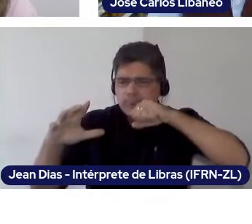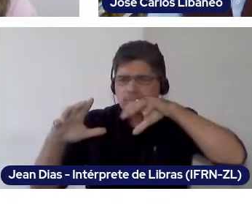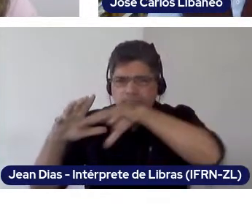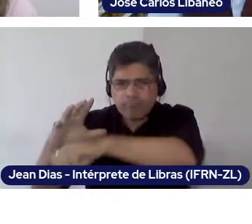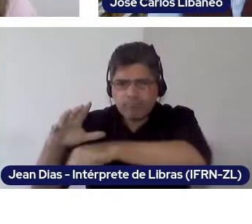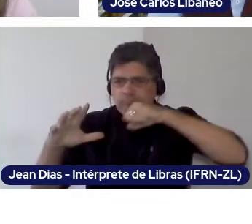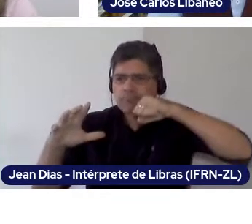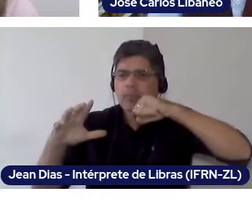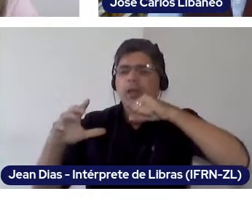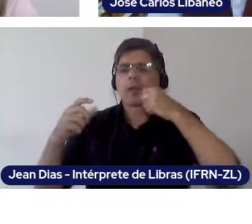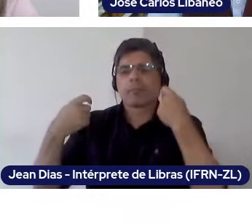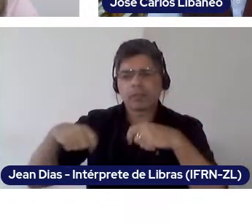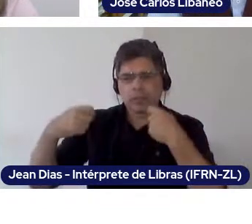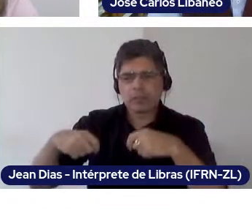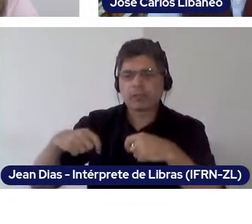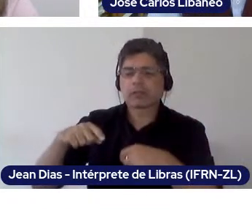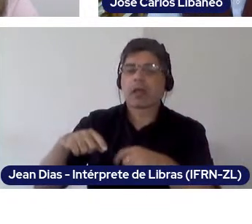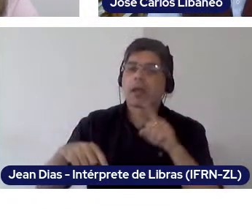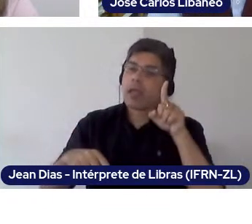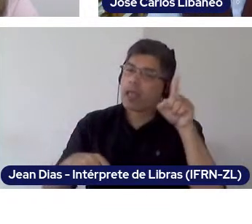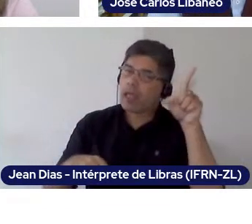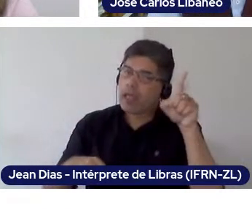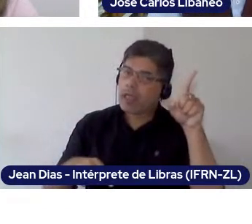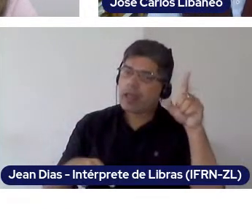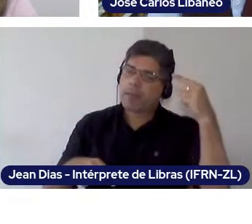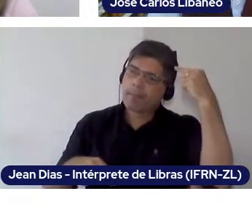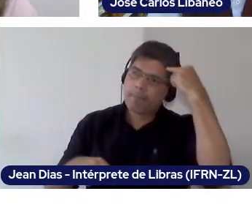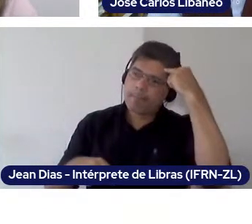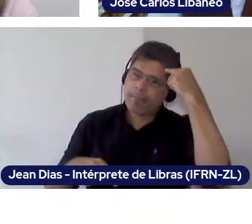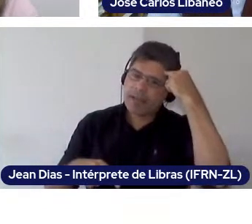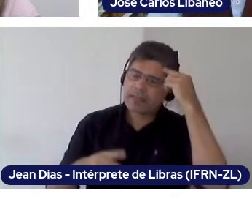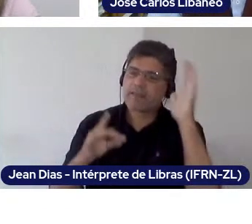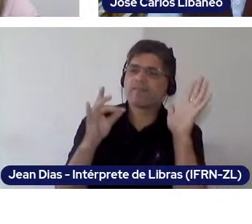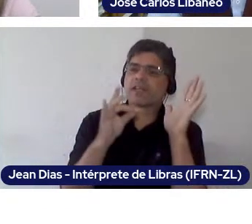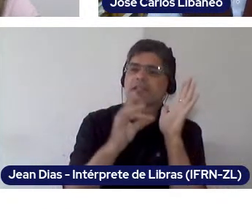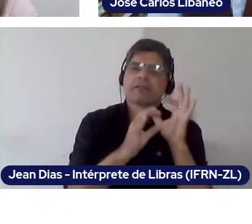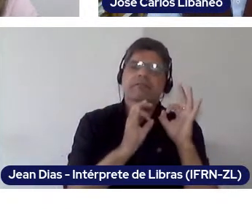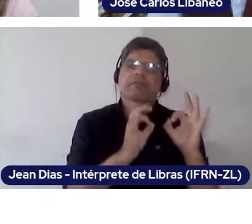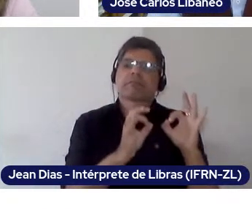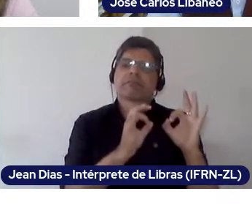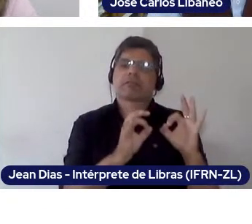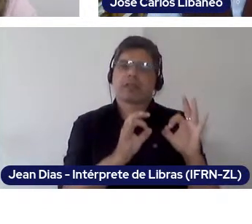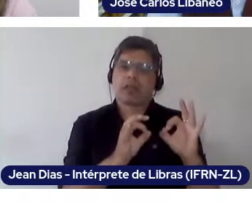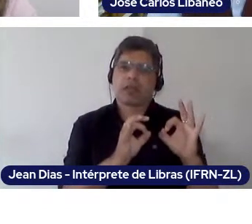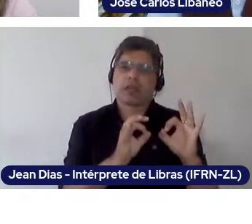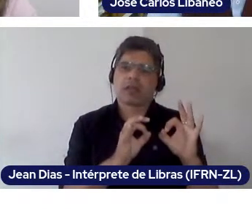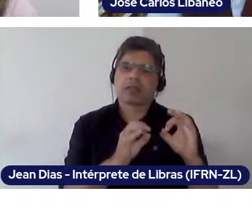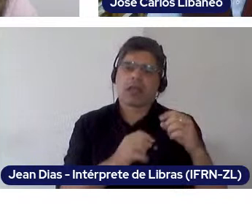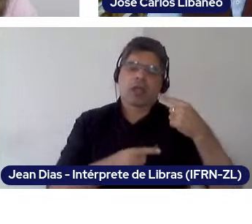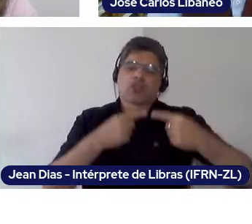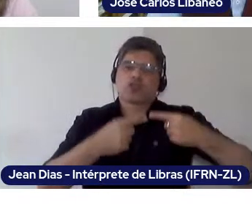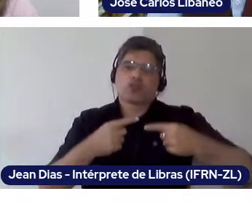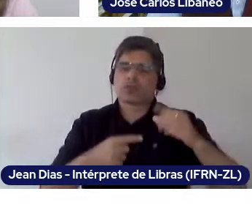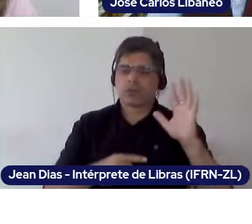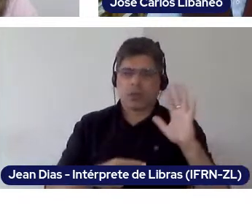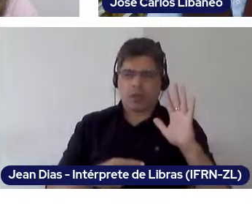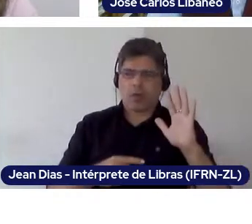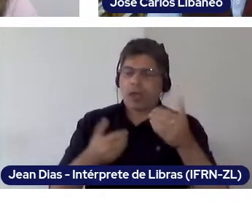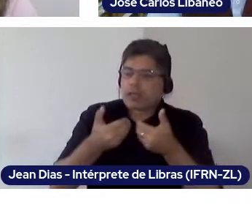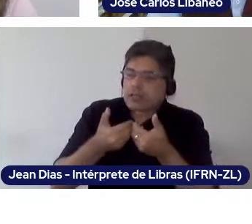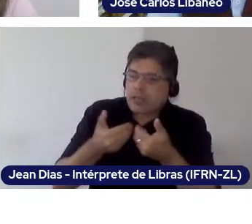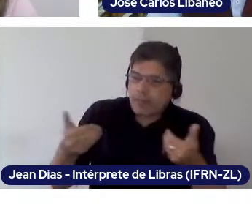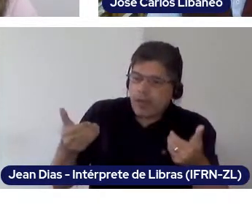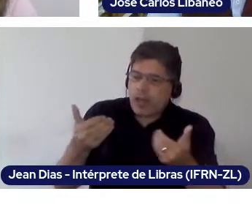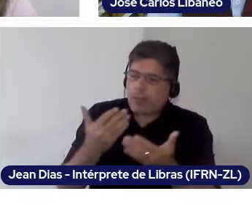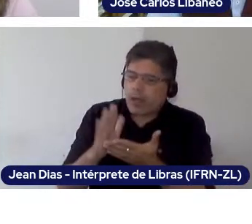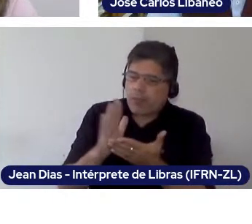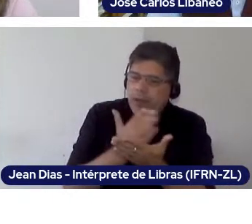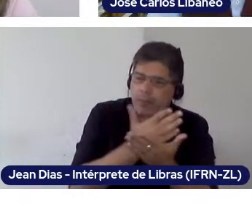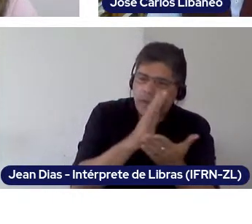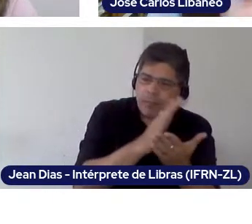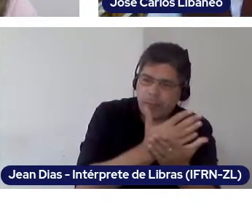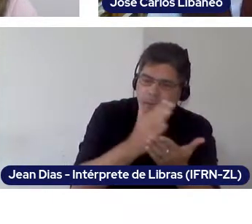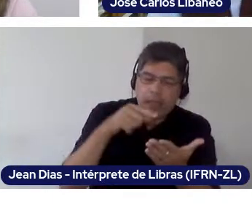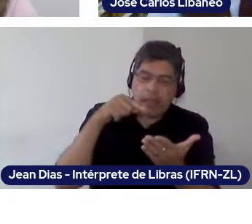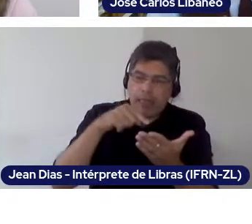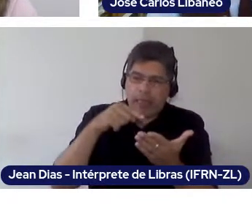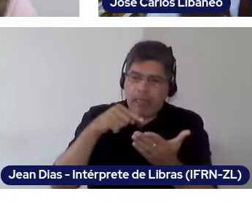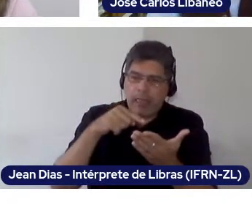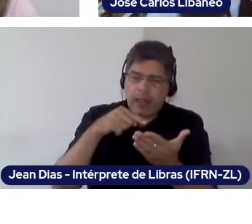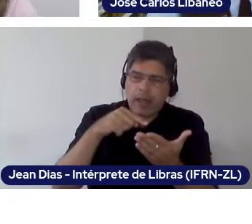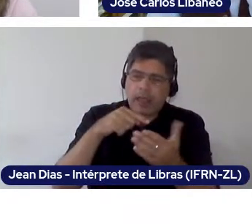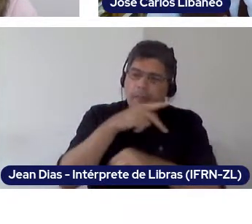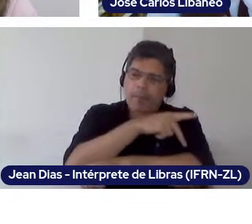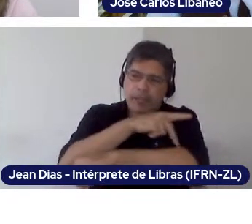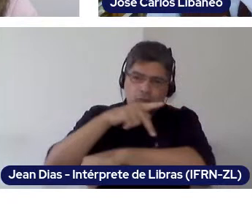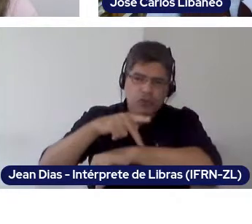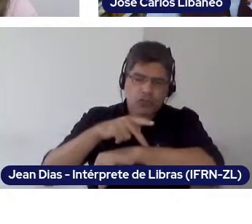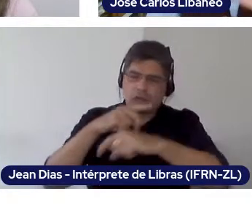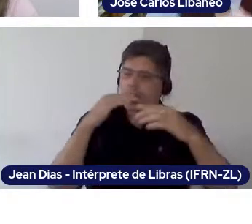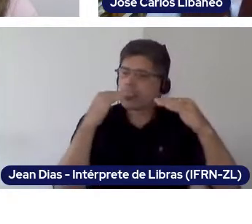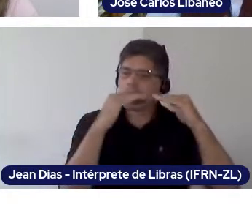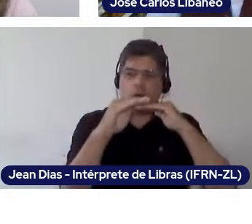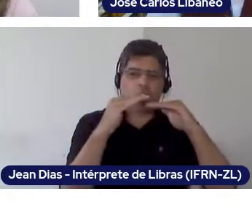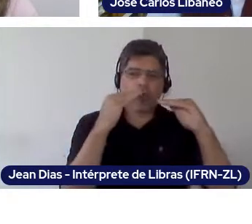that their truth is undeniable. Sectarianism is far from pedagogy. Pedagogy needs to be radical in this freirian sense.